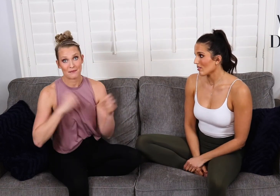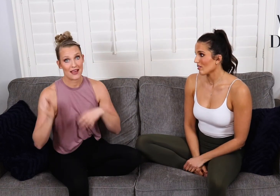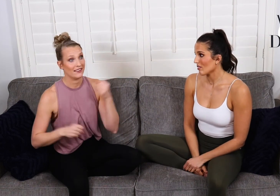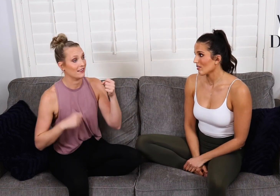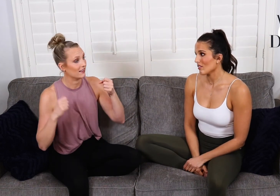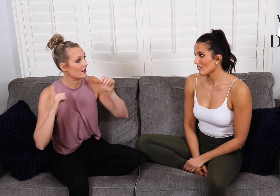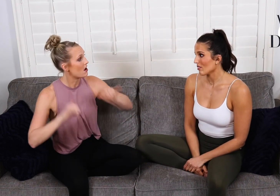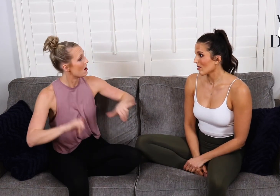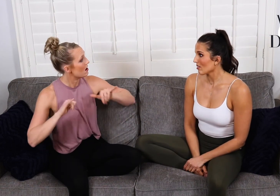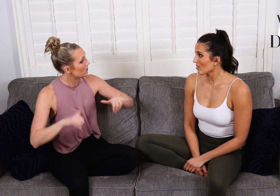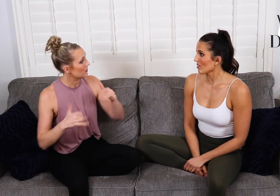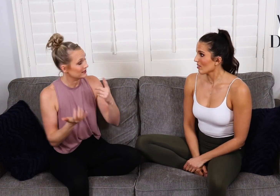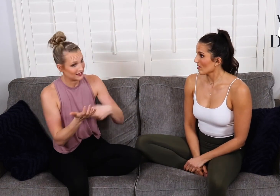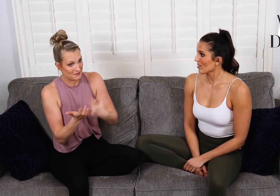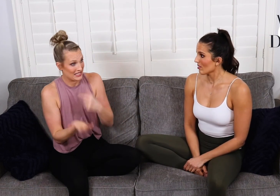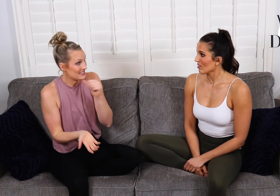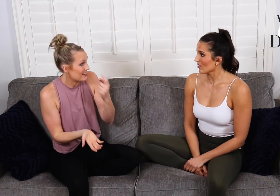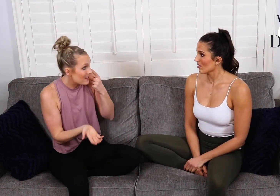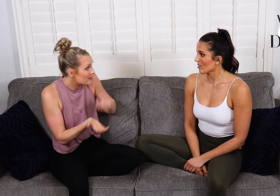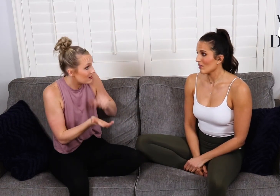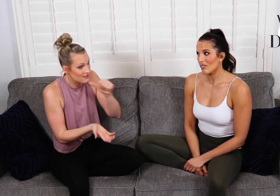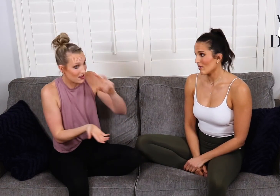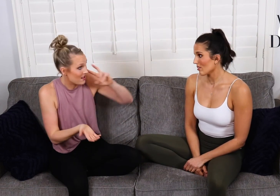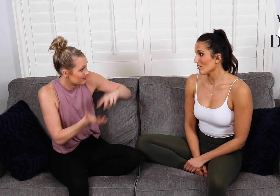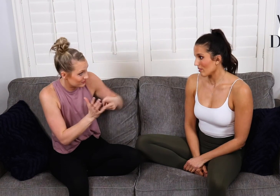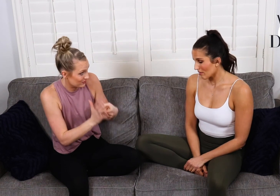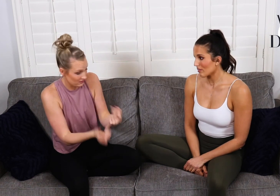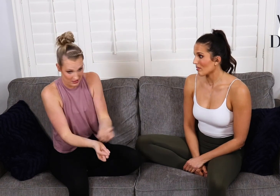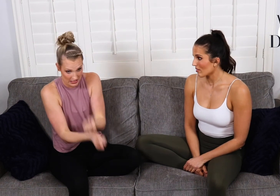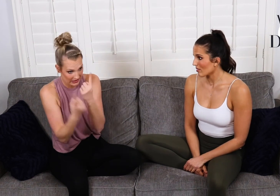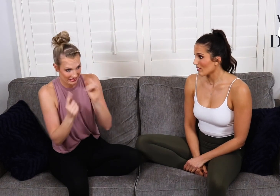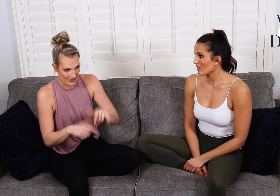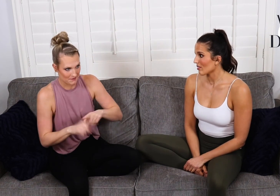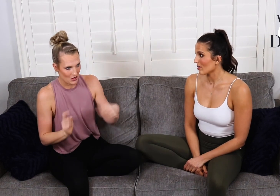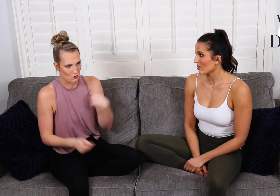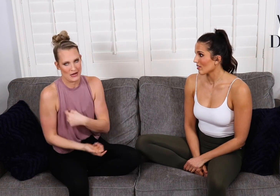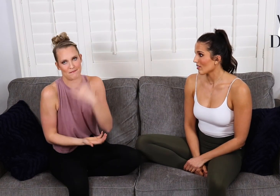a little unpacking ourselves and sometimes it's not recognize it's not intended and then